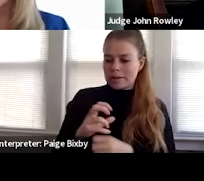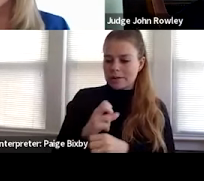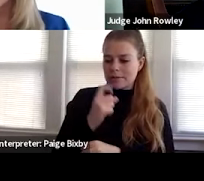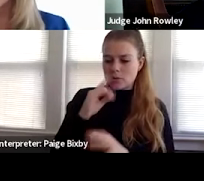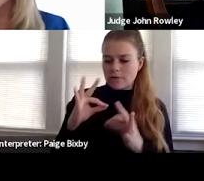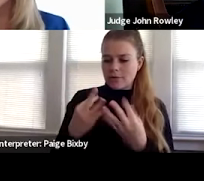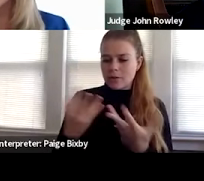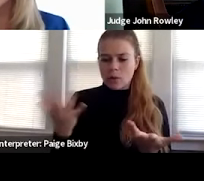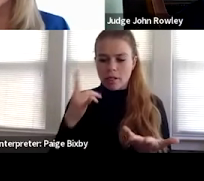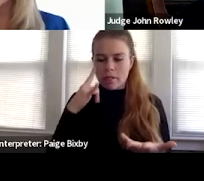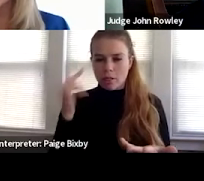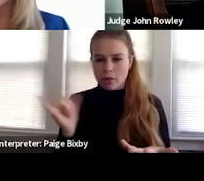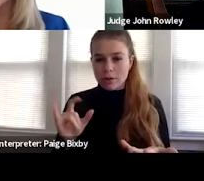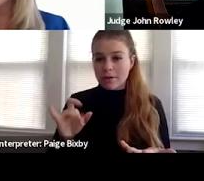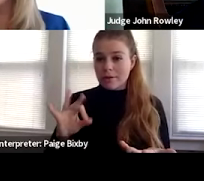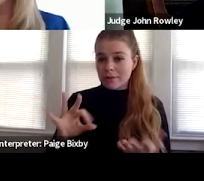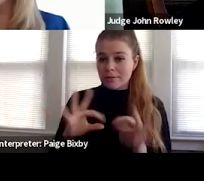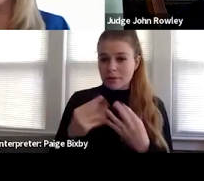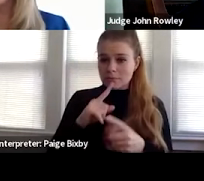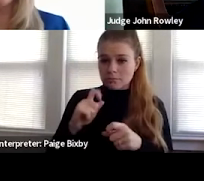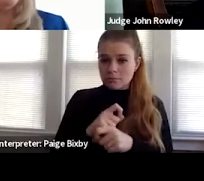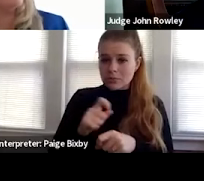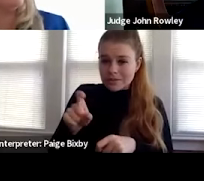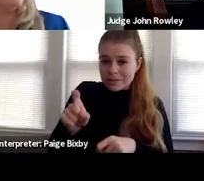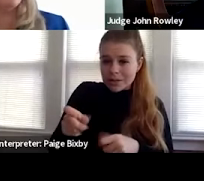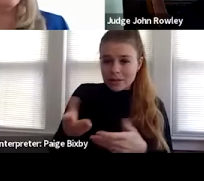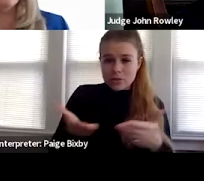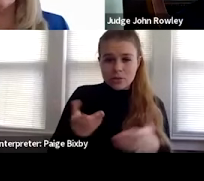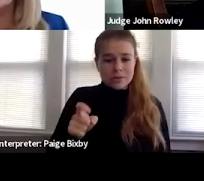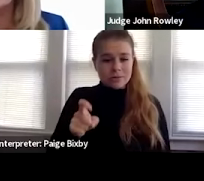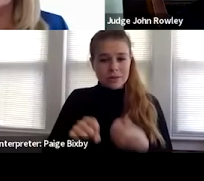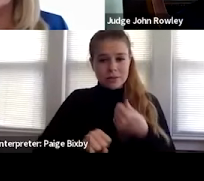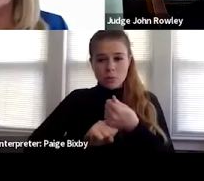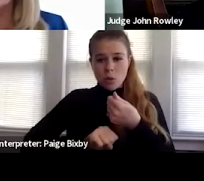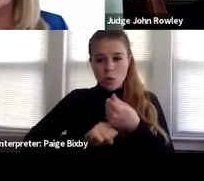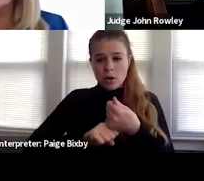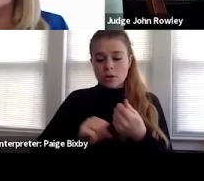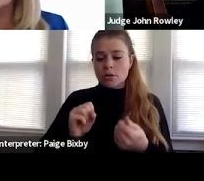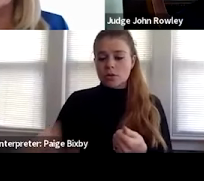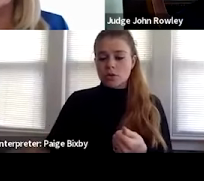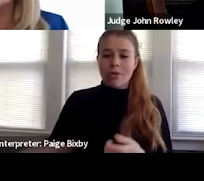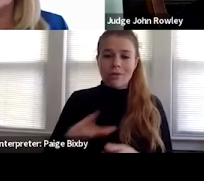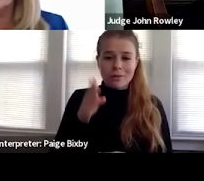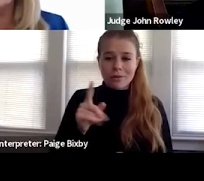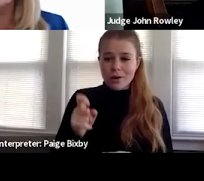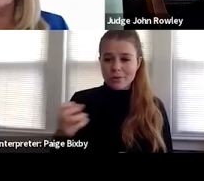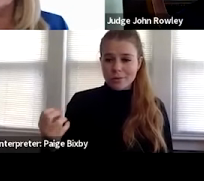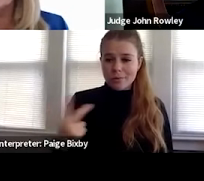If our families need services and need support so that they never have to come back to the child welfare system